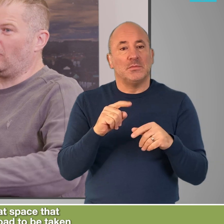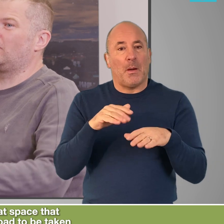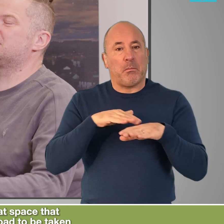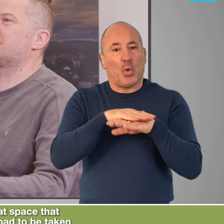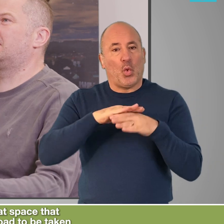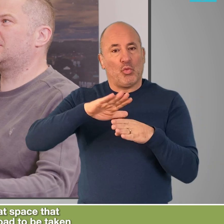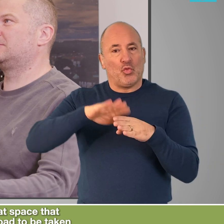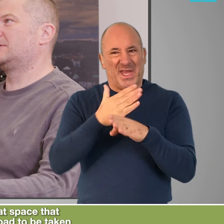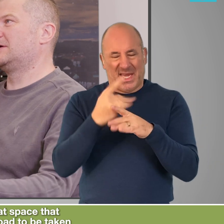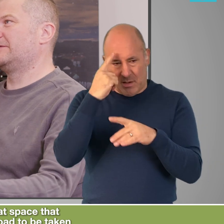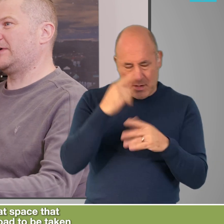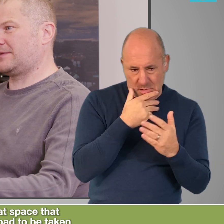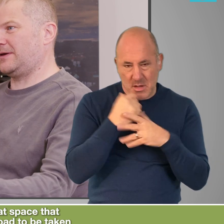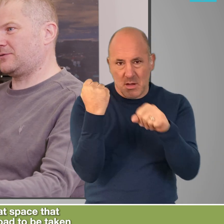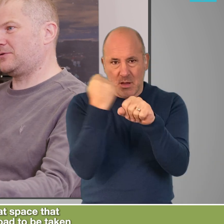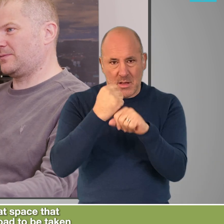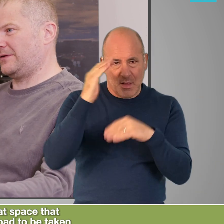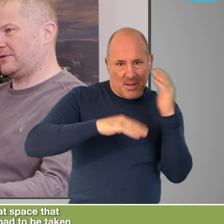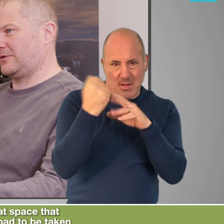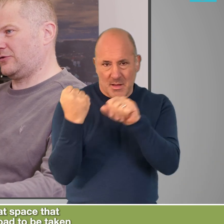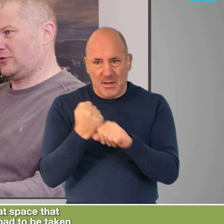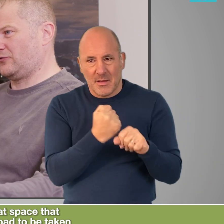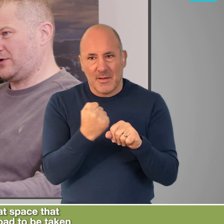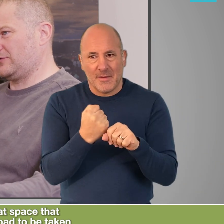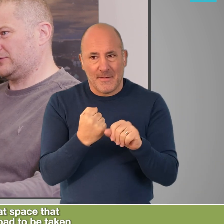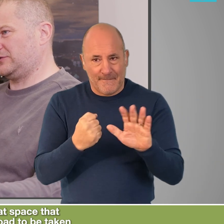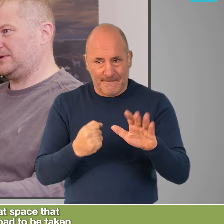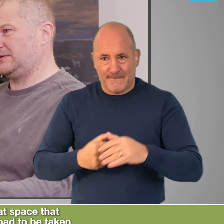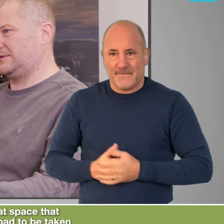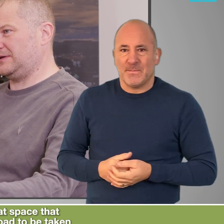which has allowed that space that was used by the Ring Road to be taken